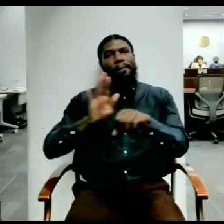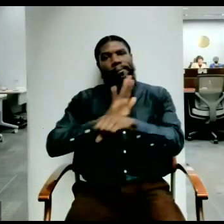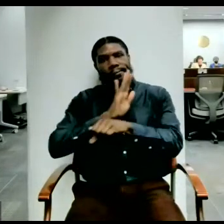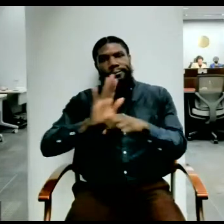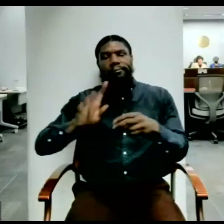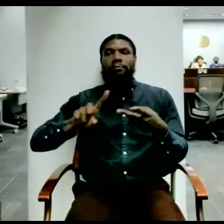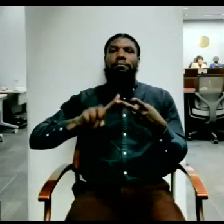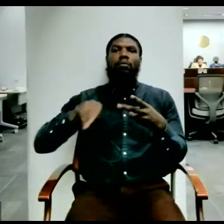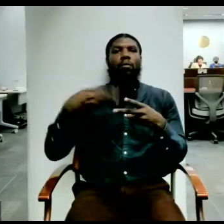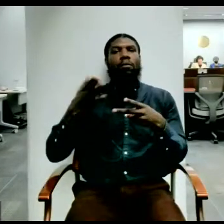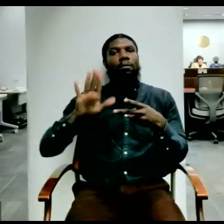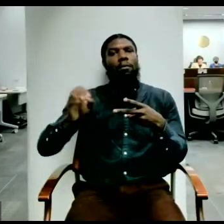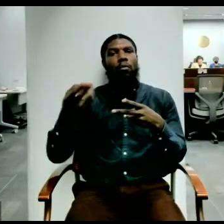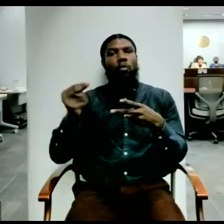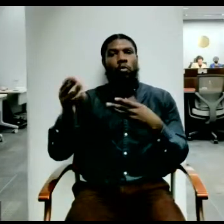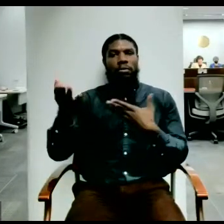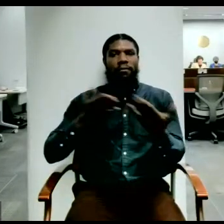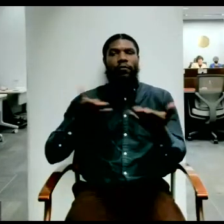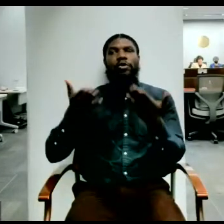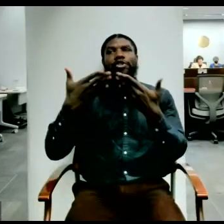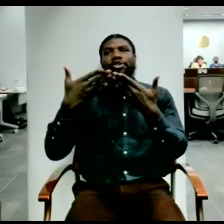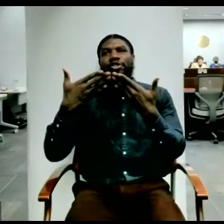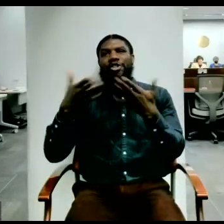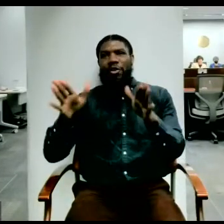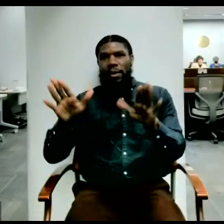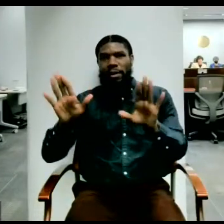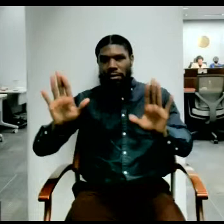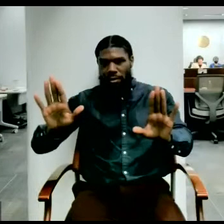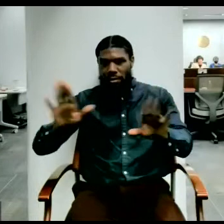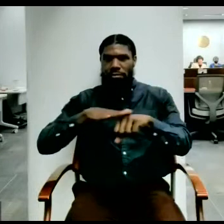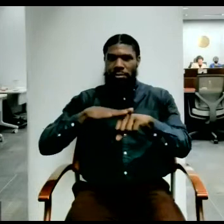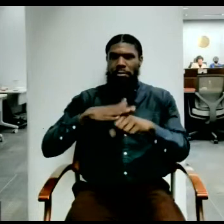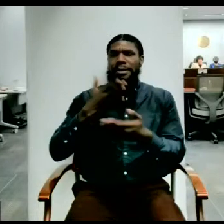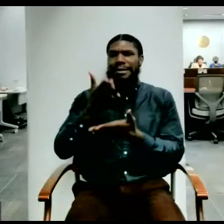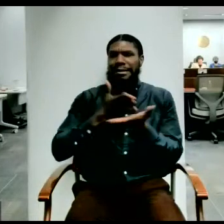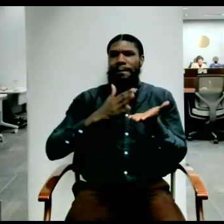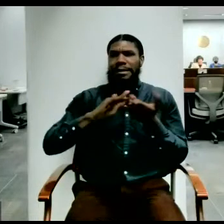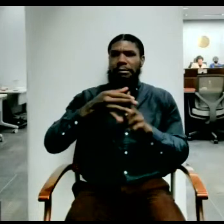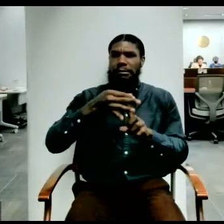generally speaking, again there are exceptions, but the lower the wage worker is,